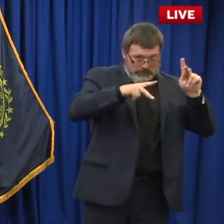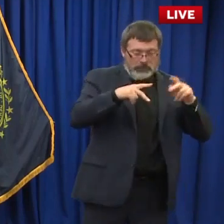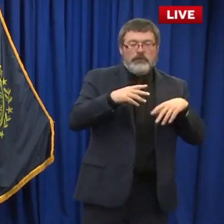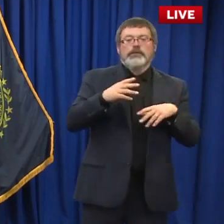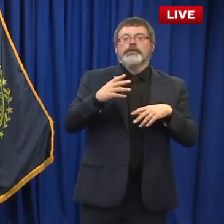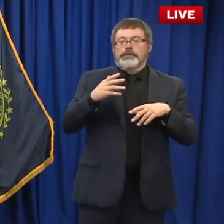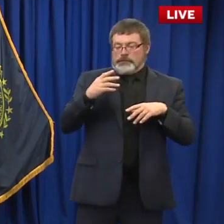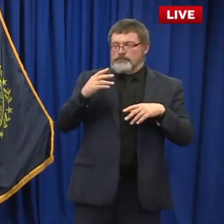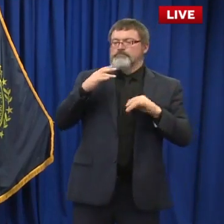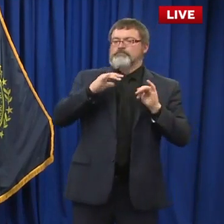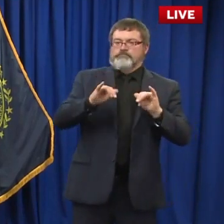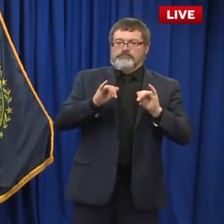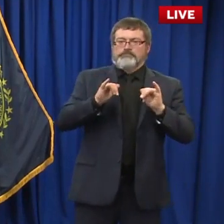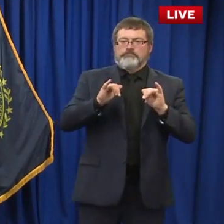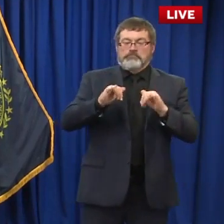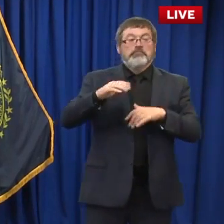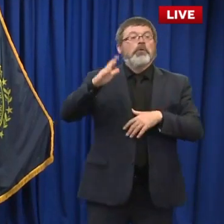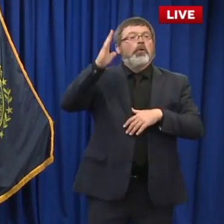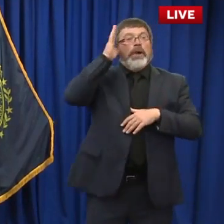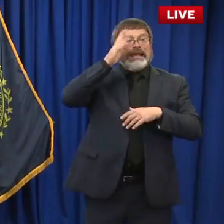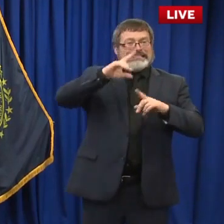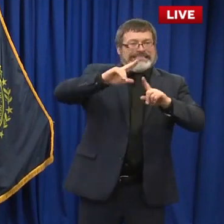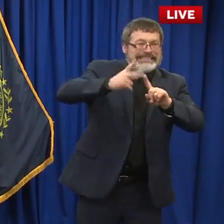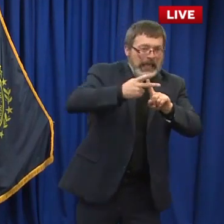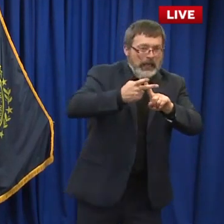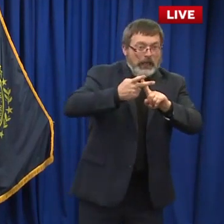THERE WOULD BE ANOTHER STIMULUS PACKAGE THAT INCLUDED THOSE TYPES OF PROVISIONS.